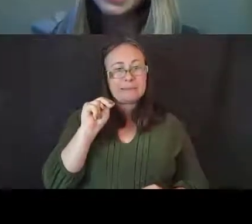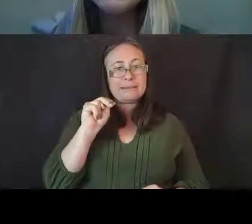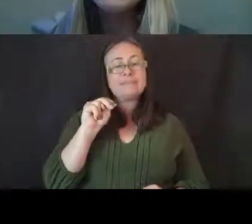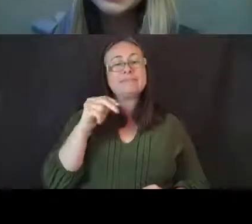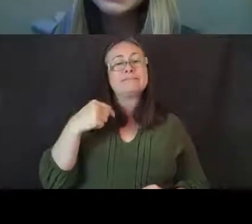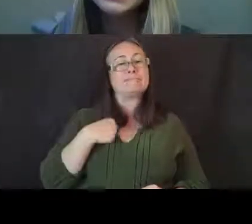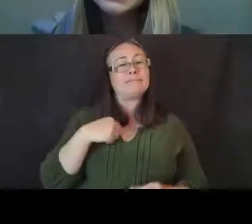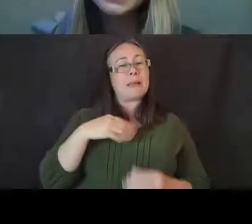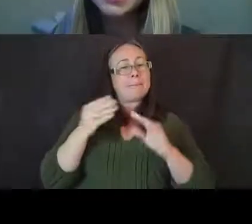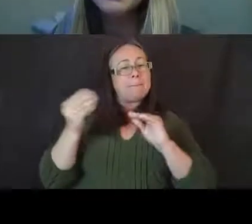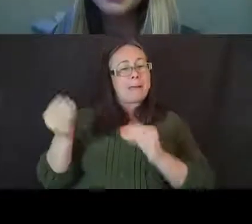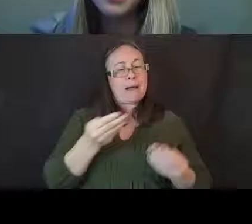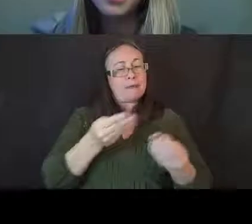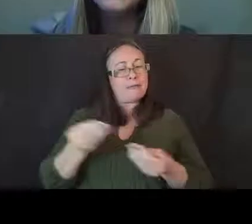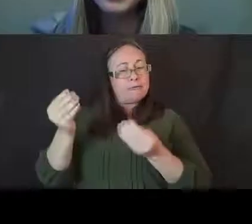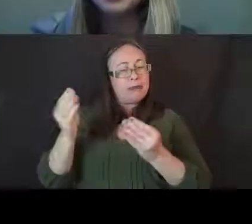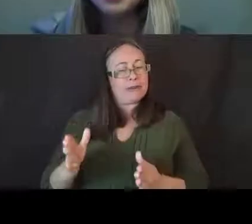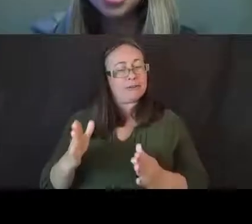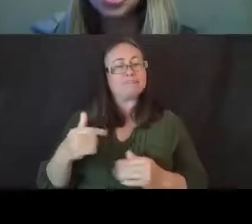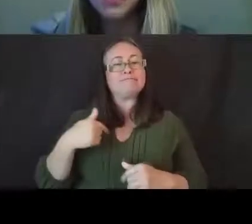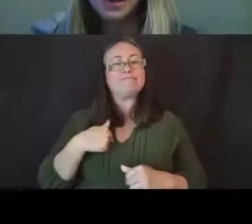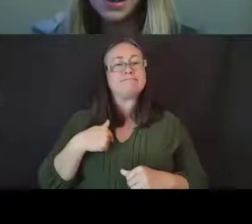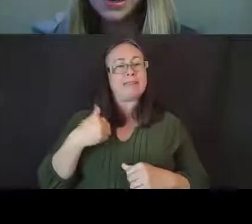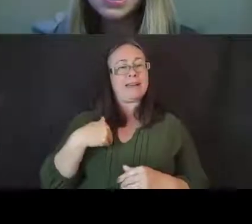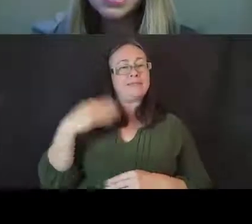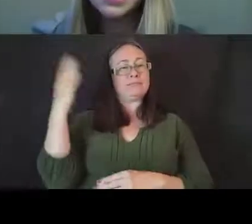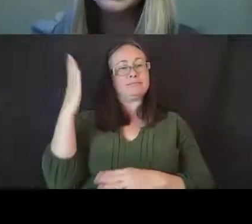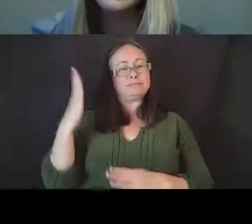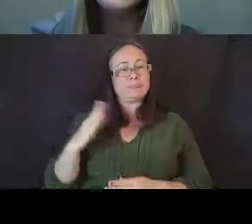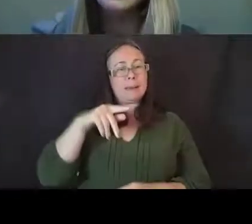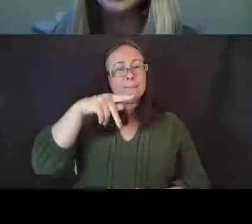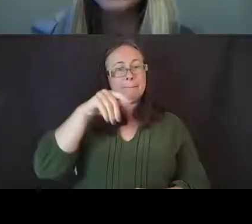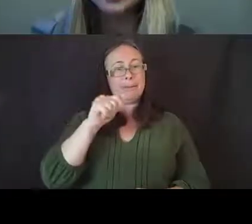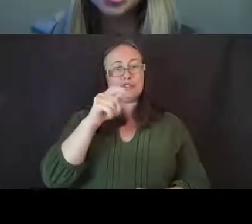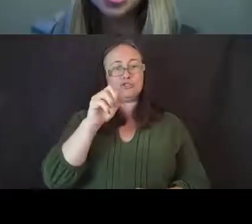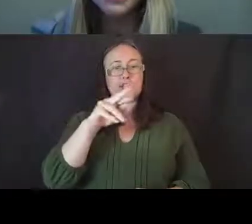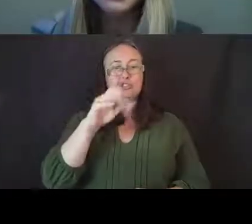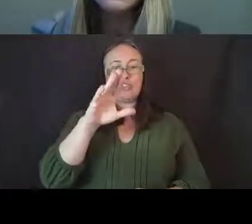and presenting today, we have Dr. Patricia Valdez. Dr. Patricia Valdez